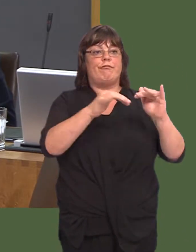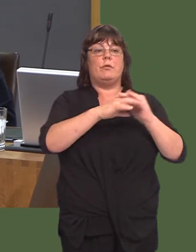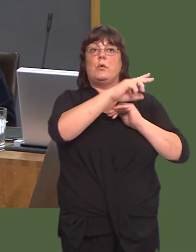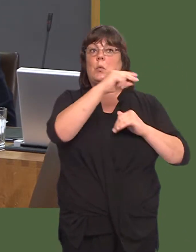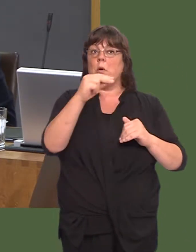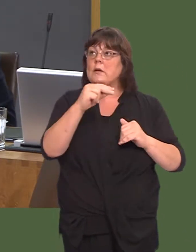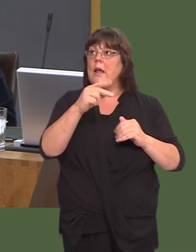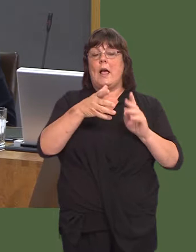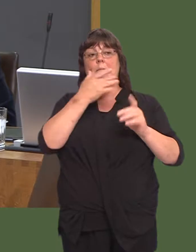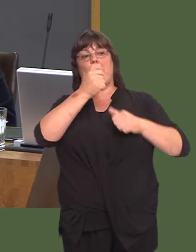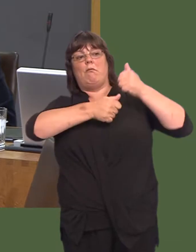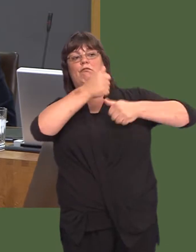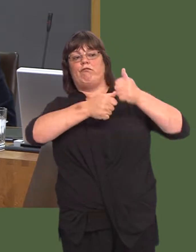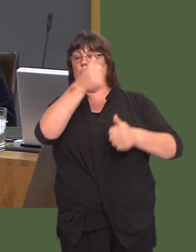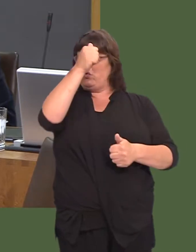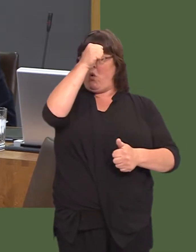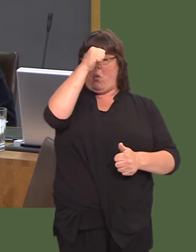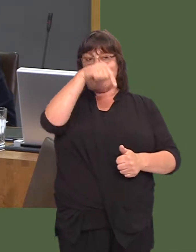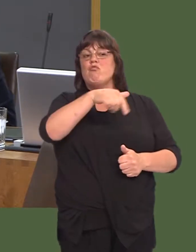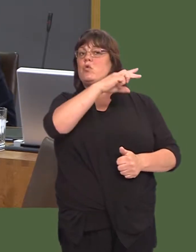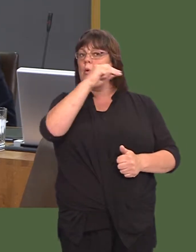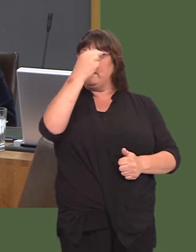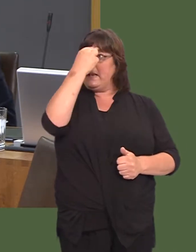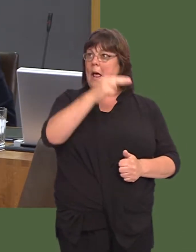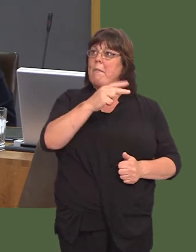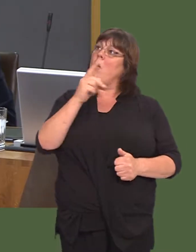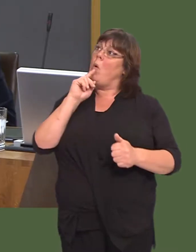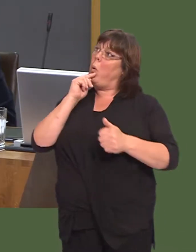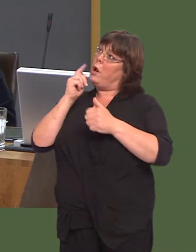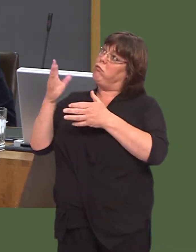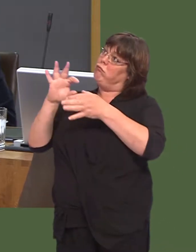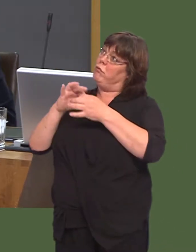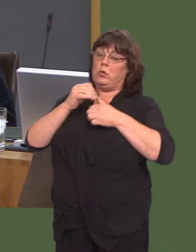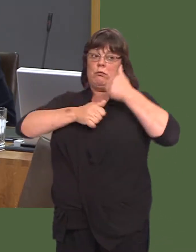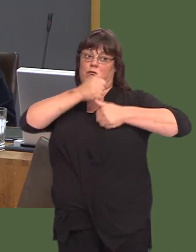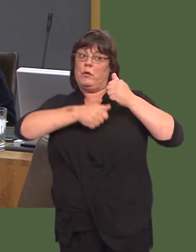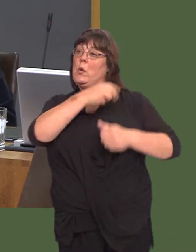Will the First Minister join me in congratulating Swansea on staying in the premiership, which benefits the whole of Wales?